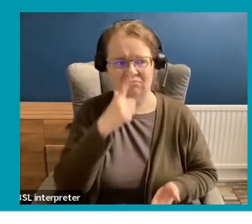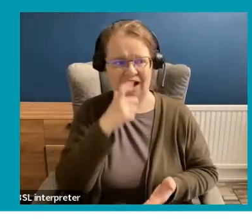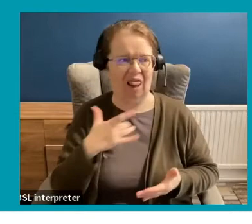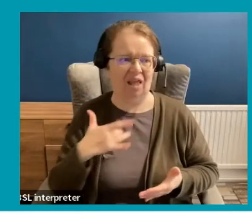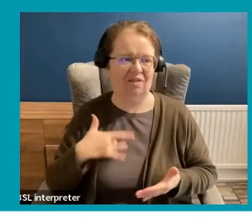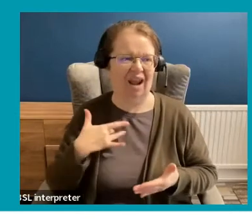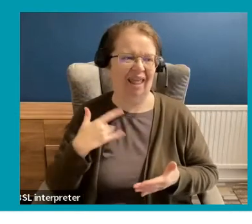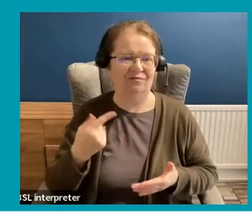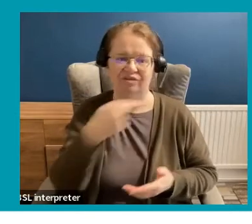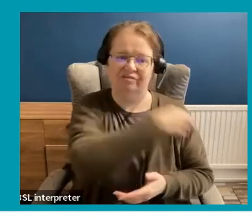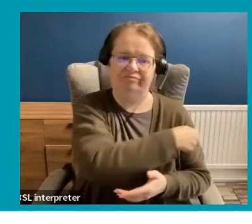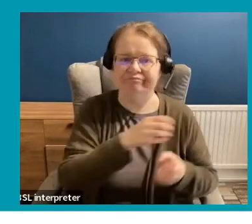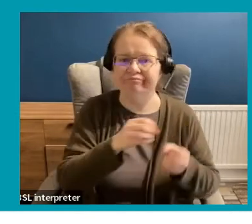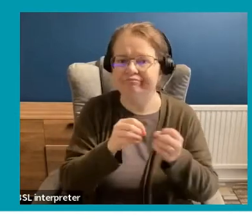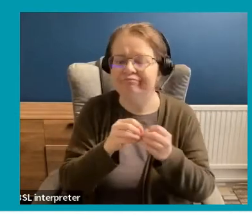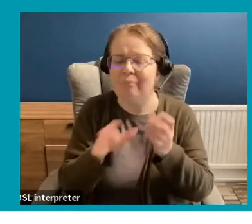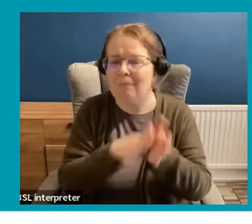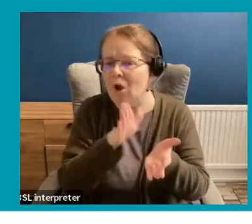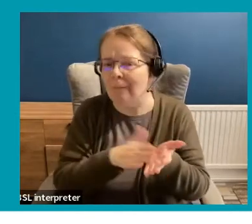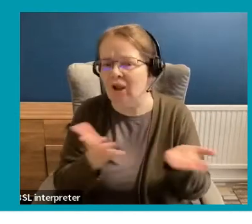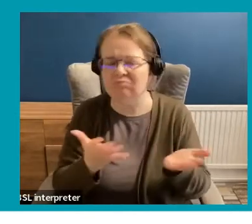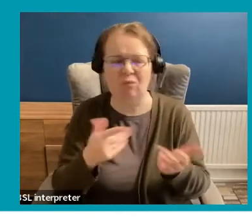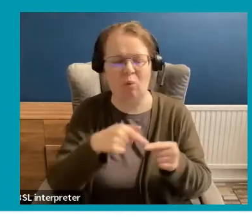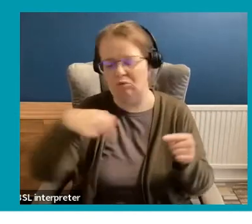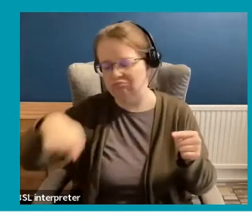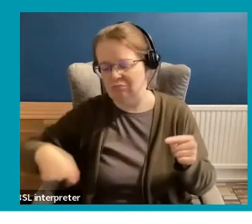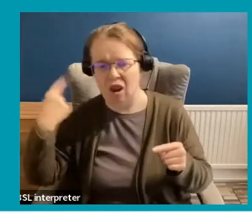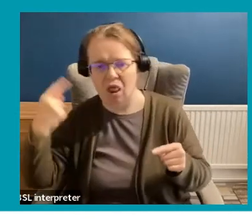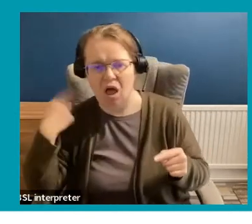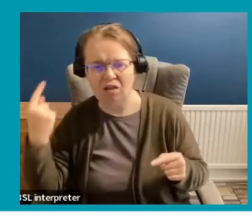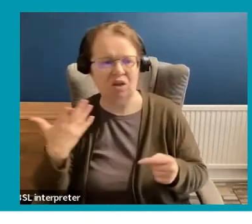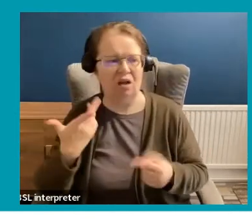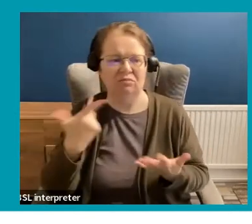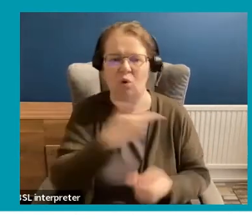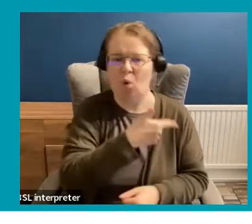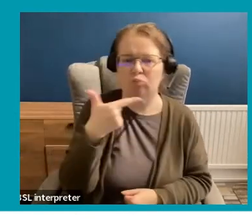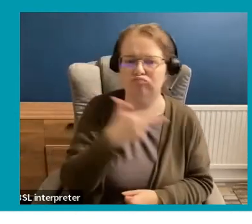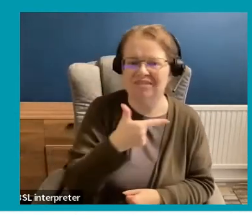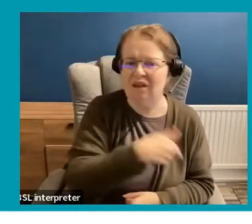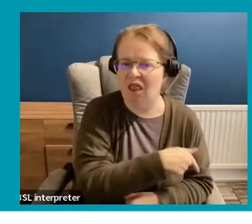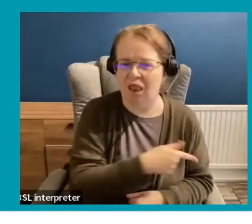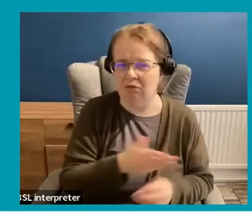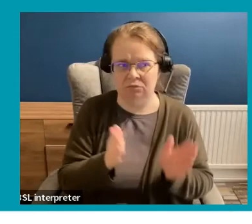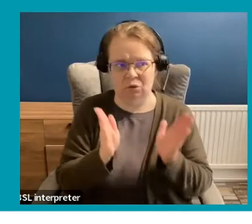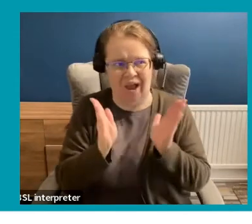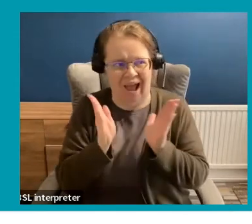Birmingham or London or Bristol, they don't have to be in the area.